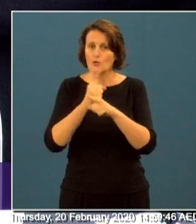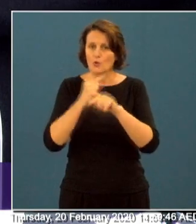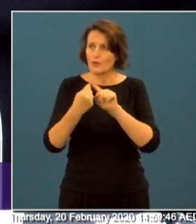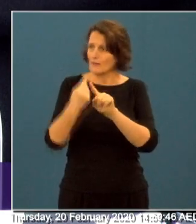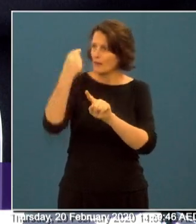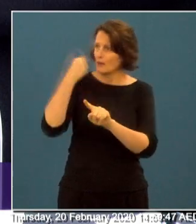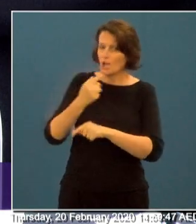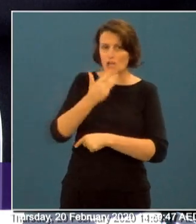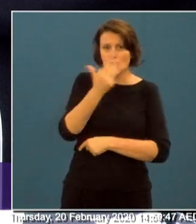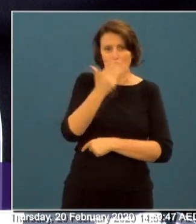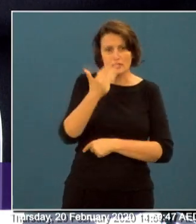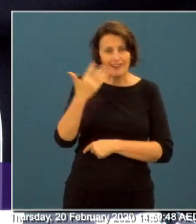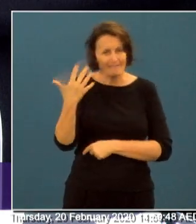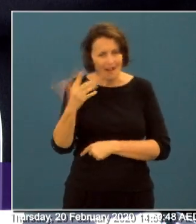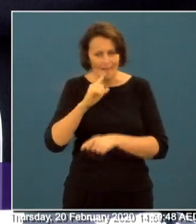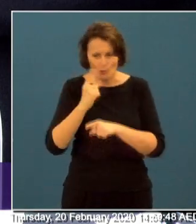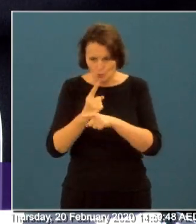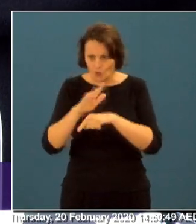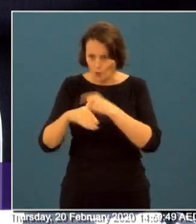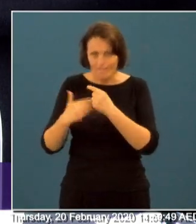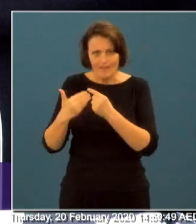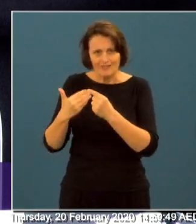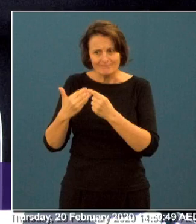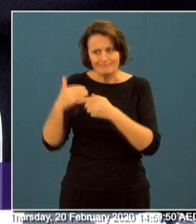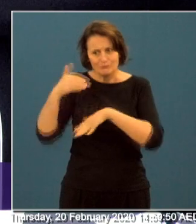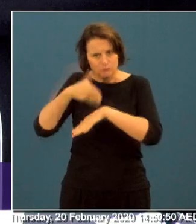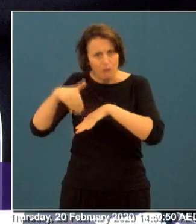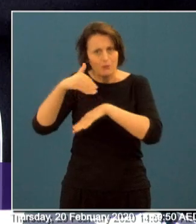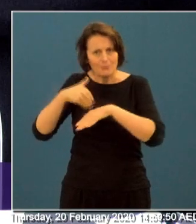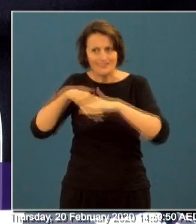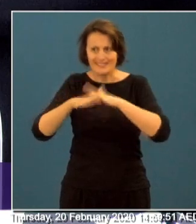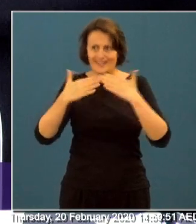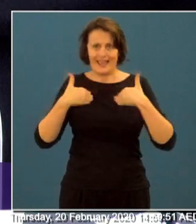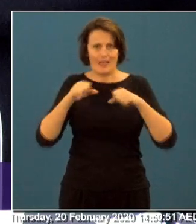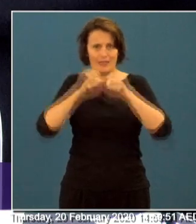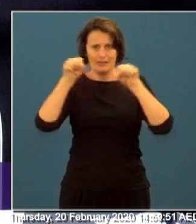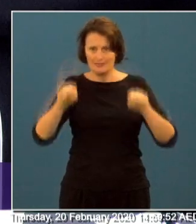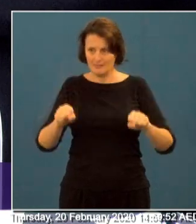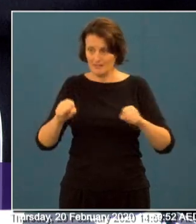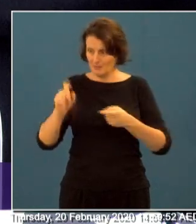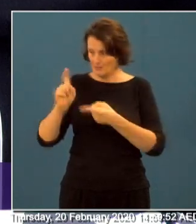So those disparities remain stark, despite them having been demonstrated over a very long time.